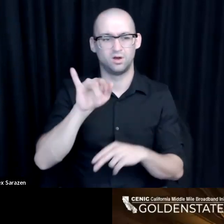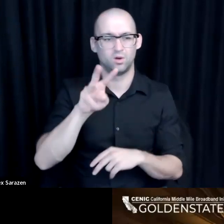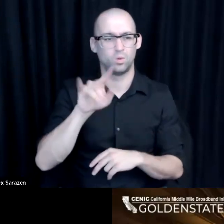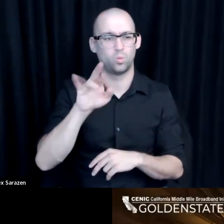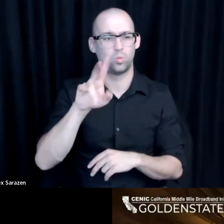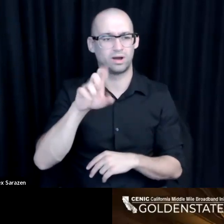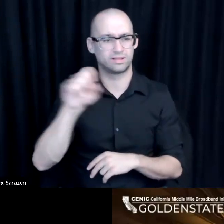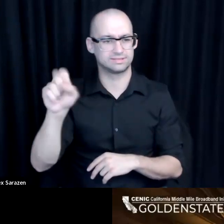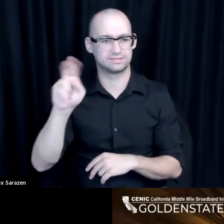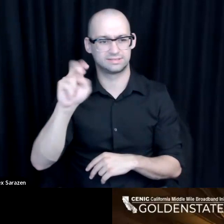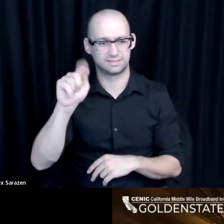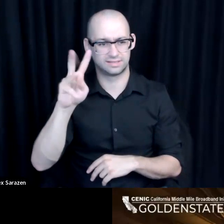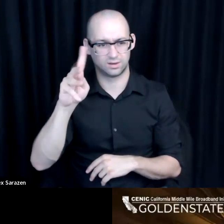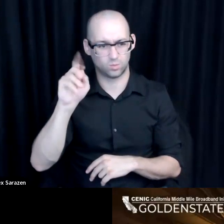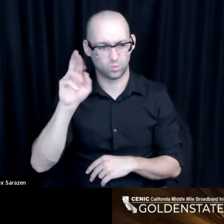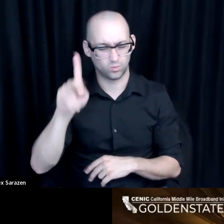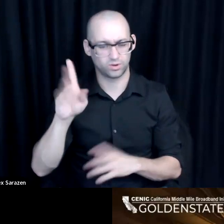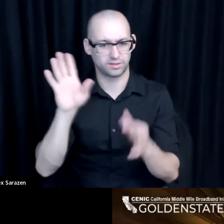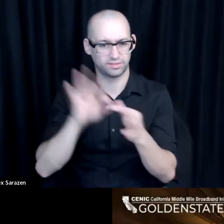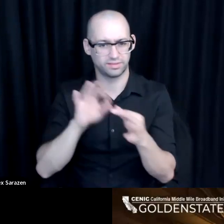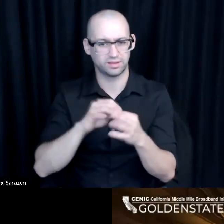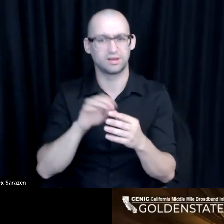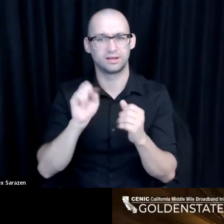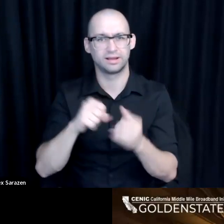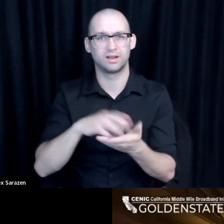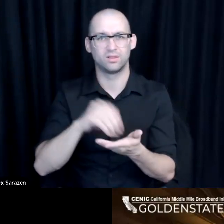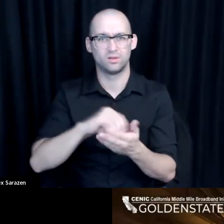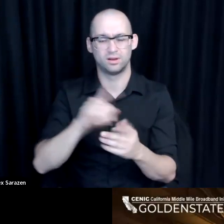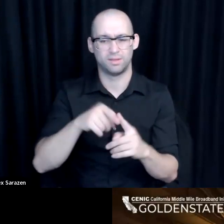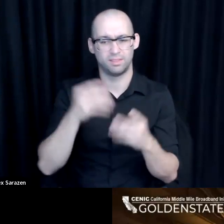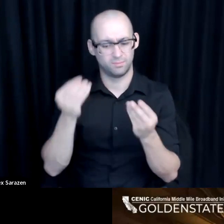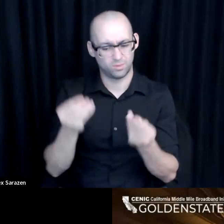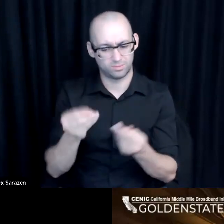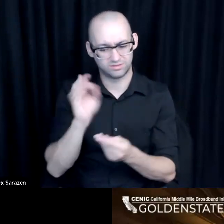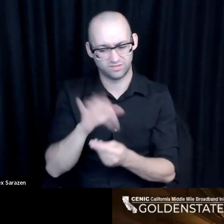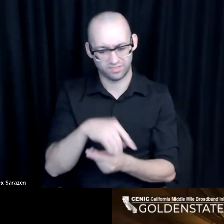properties of that. So it really puts people into a space where they have their head around what